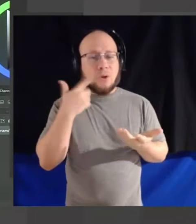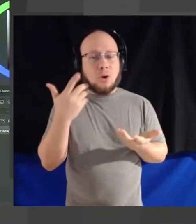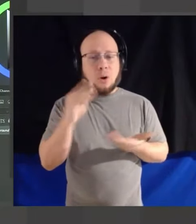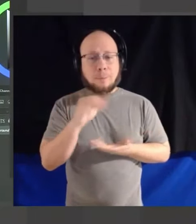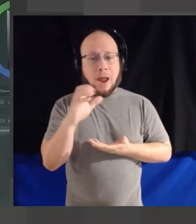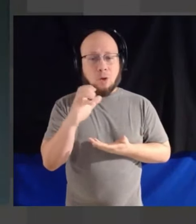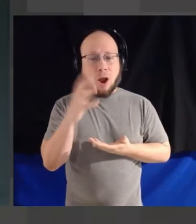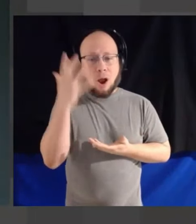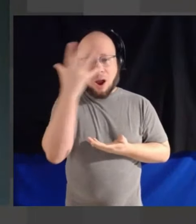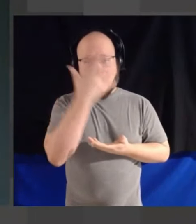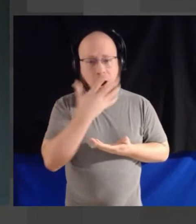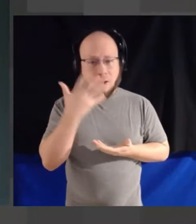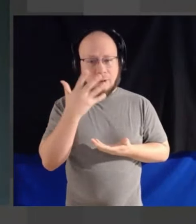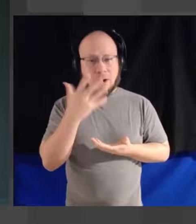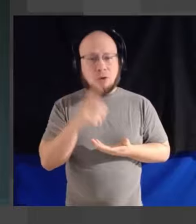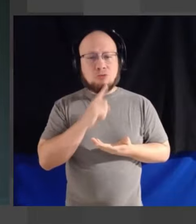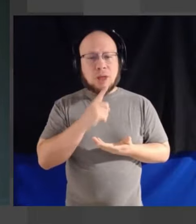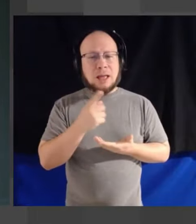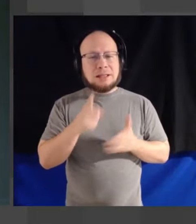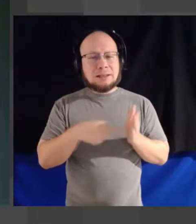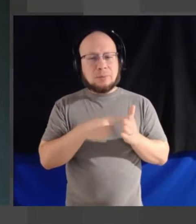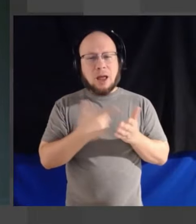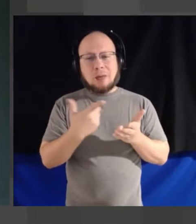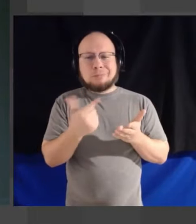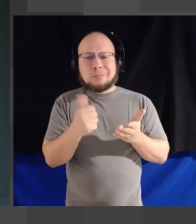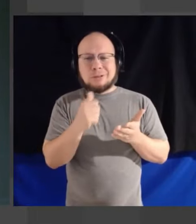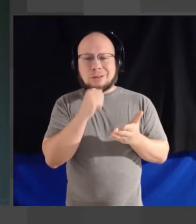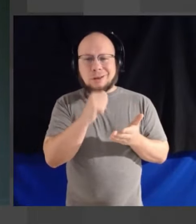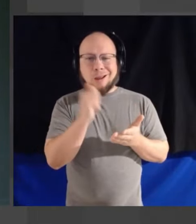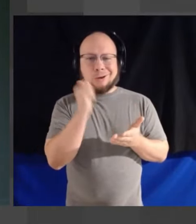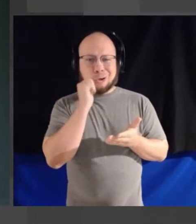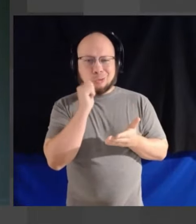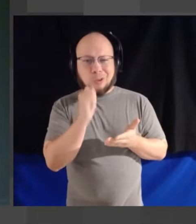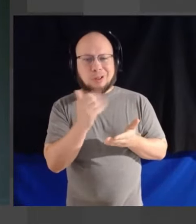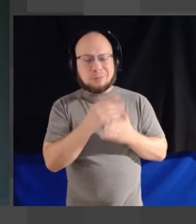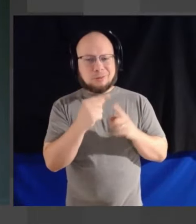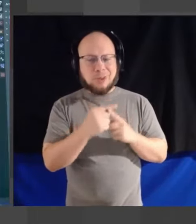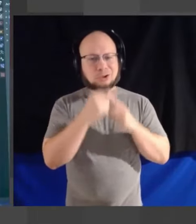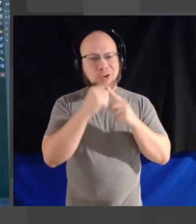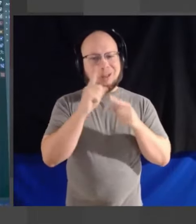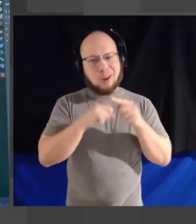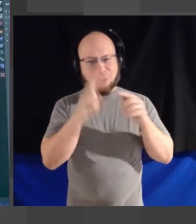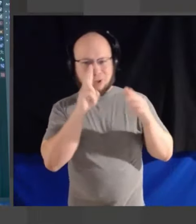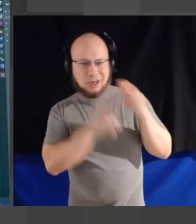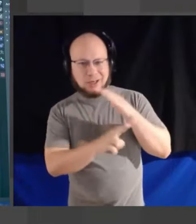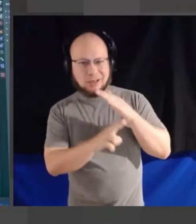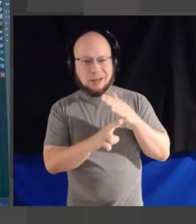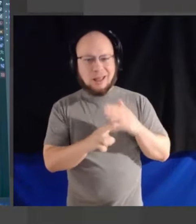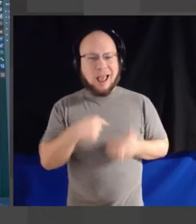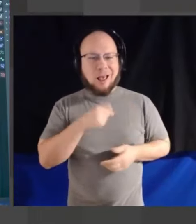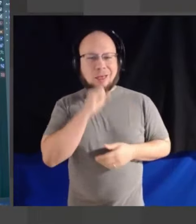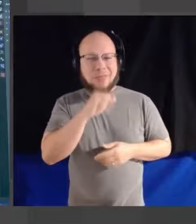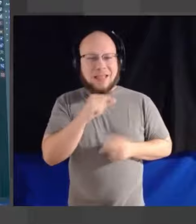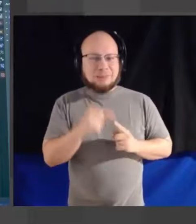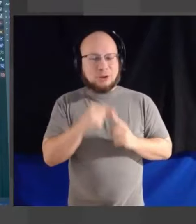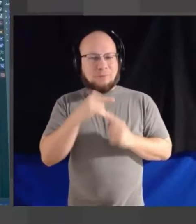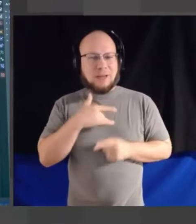ABOUT THE MINECRAFT LOOK IS THAT IT'S VERY UNEXPECTED, VERY UNCONVENTIONAL AND THAT IS